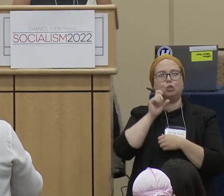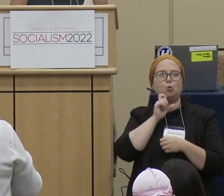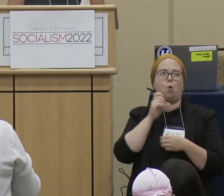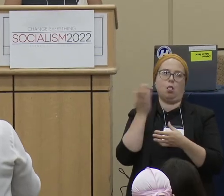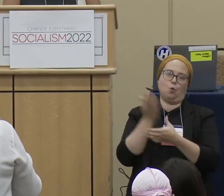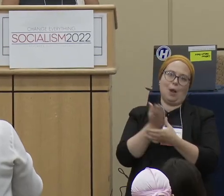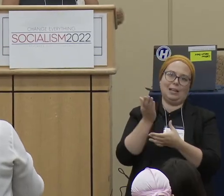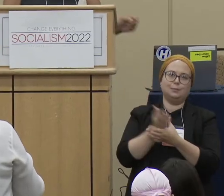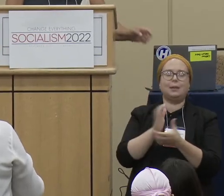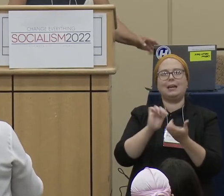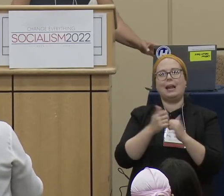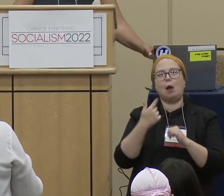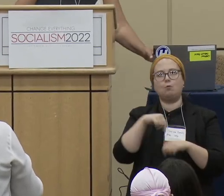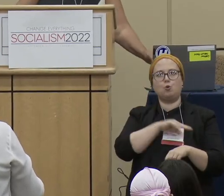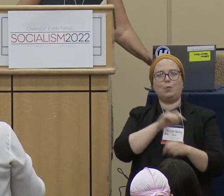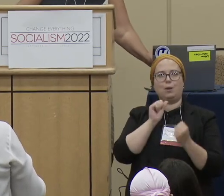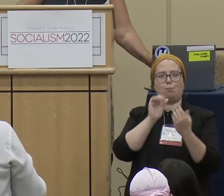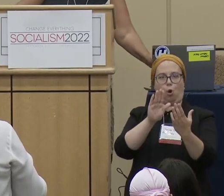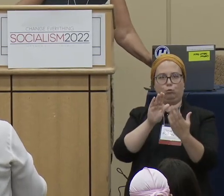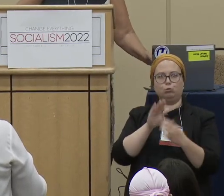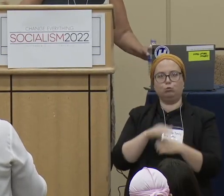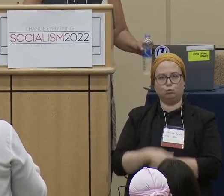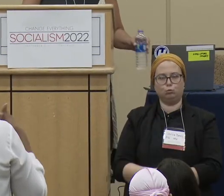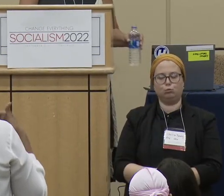in Chicago, and it has to do with sexual reproduction and